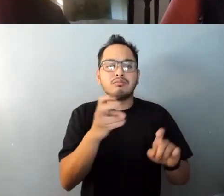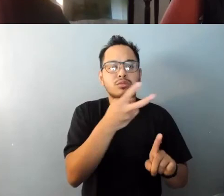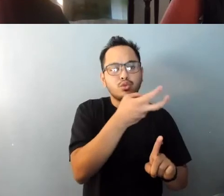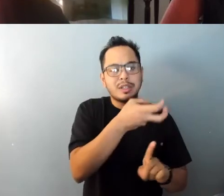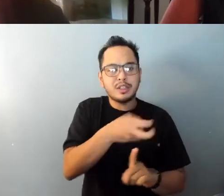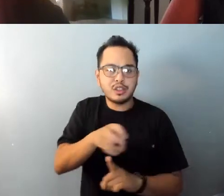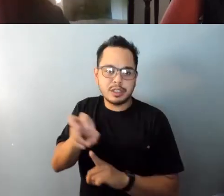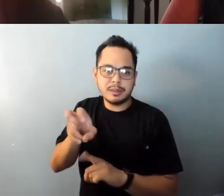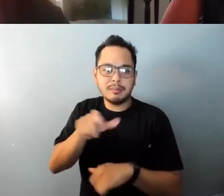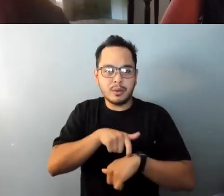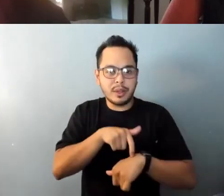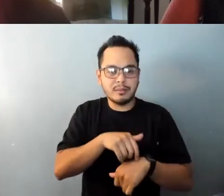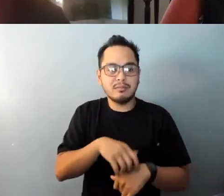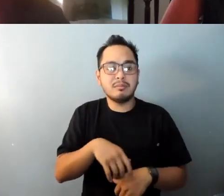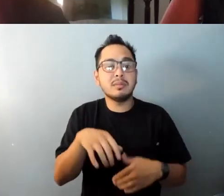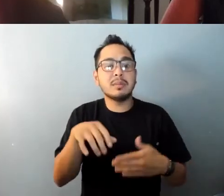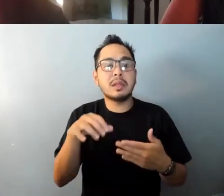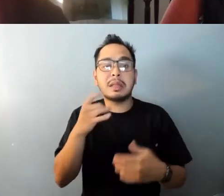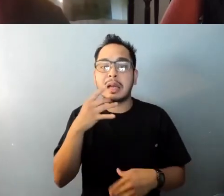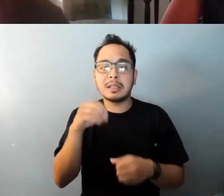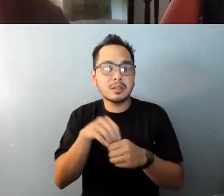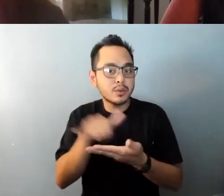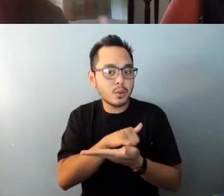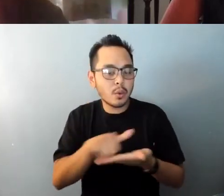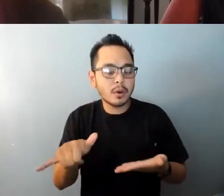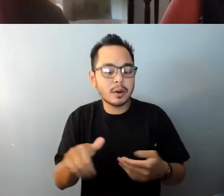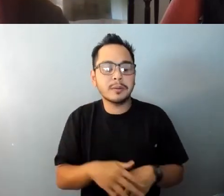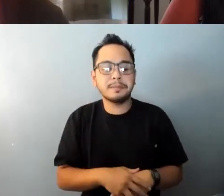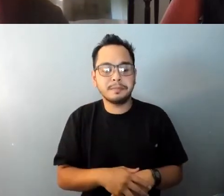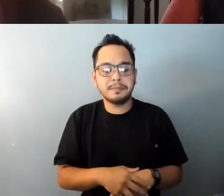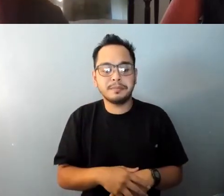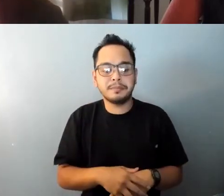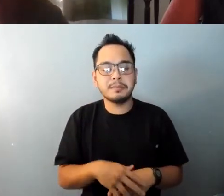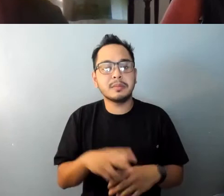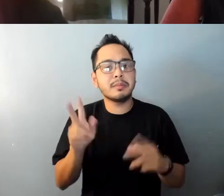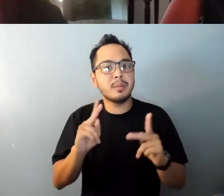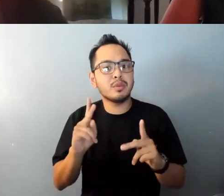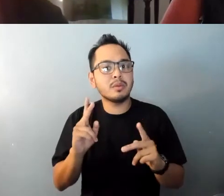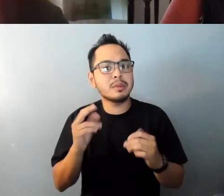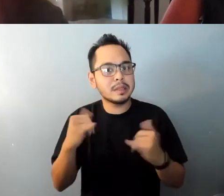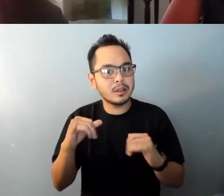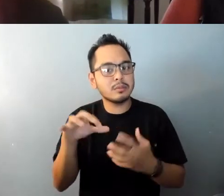We still have the lights of New York, we still have people who are using candles in more